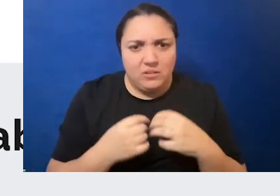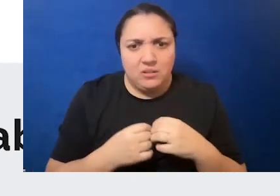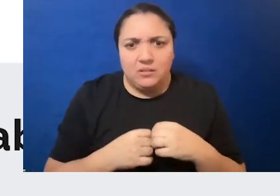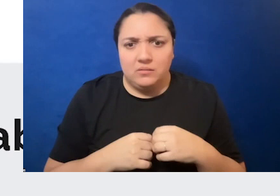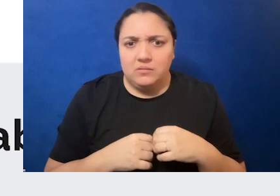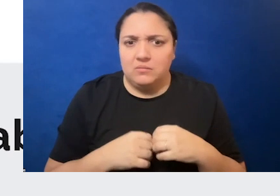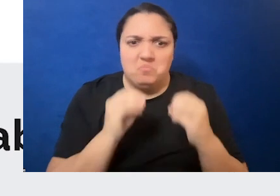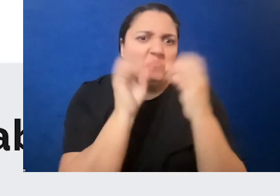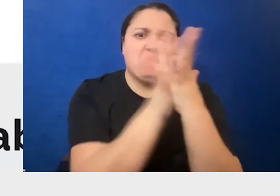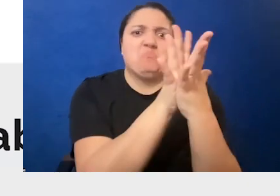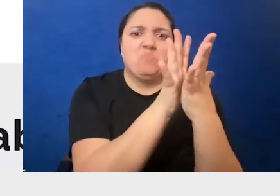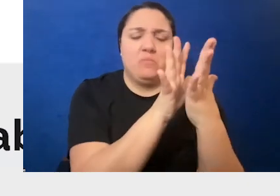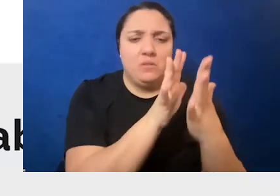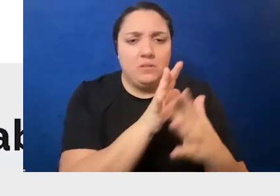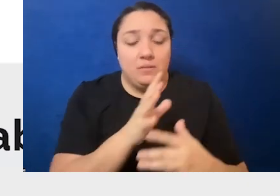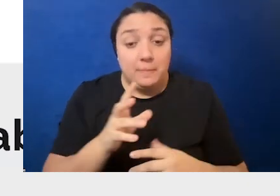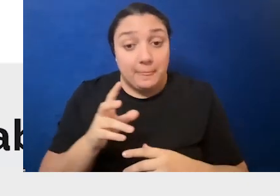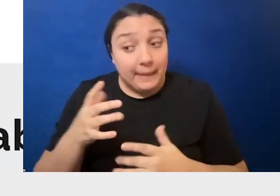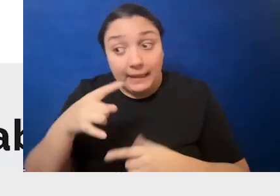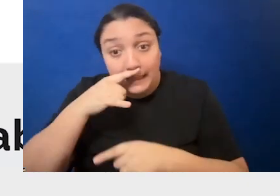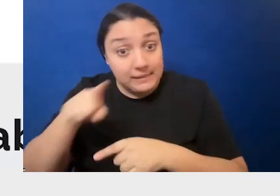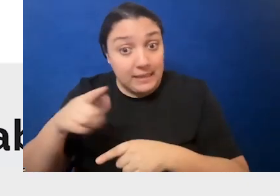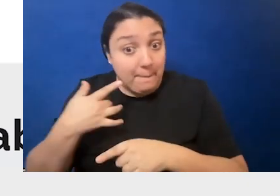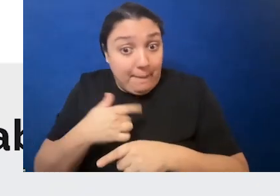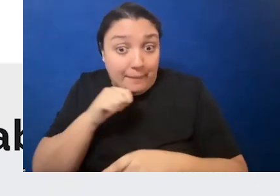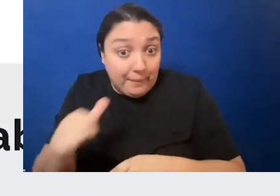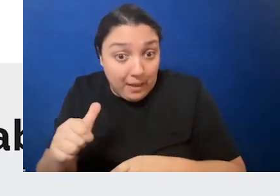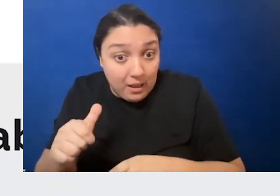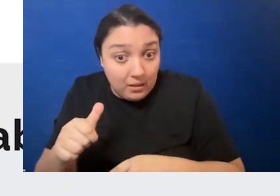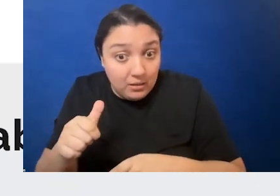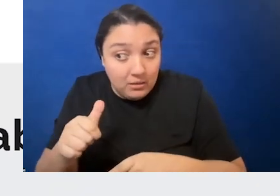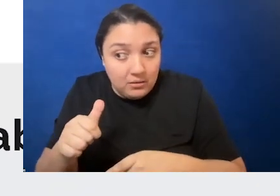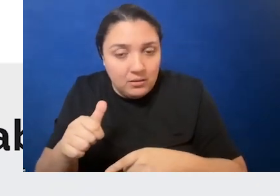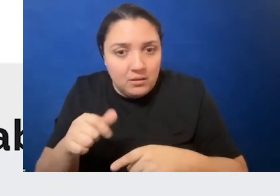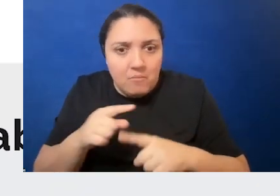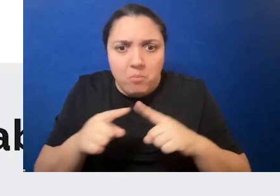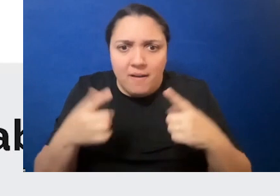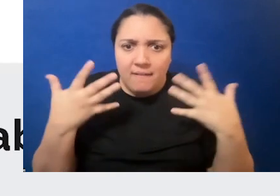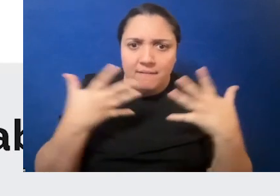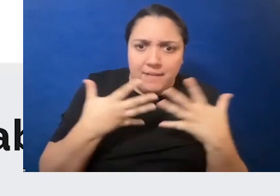THEY ARE IRRITABLE.